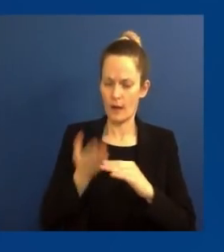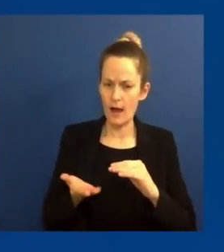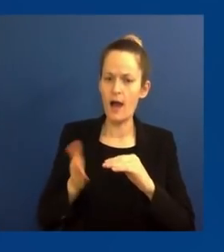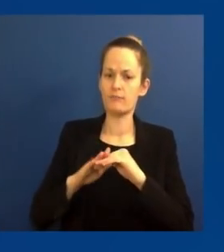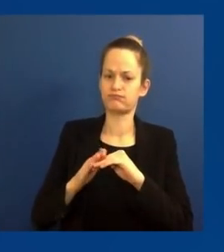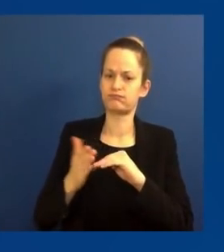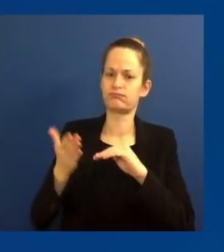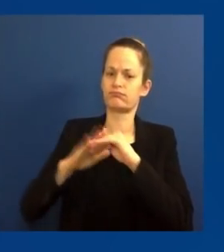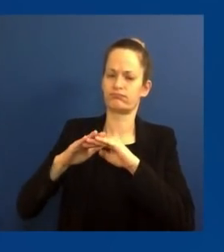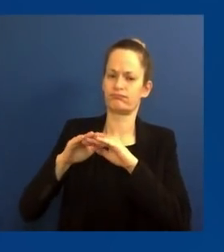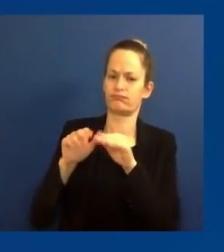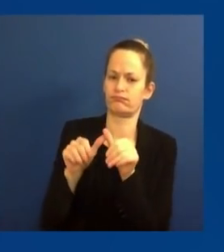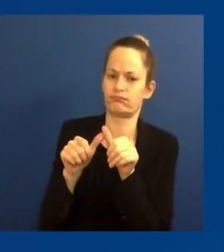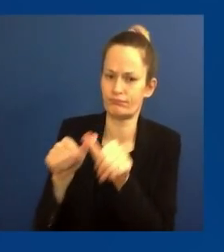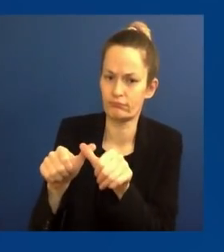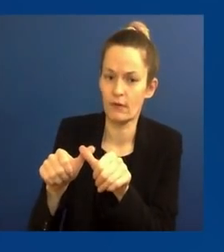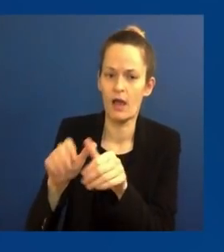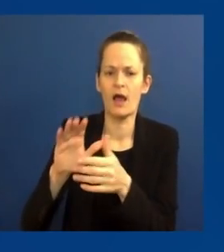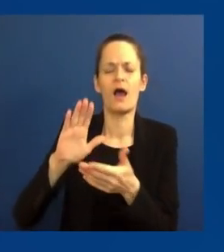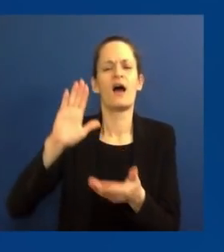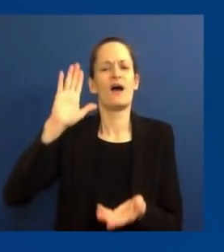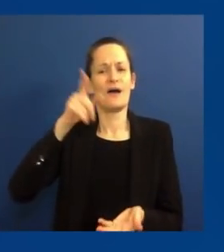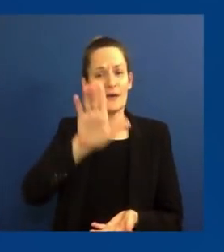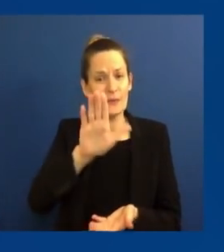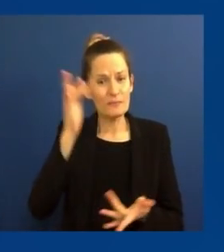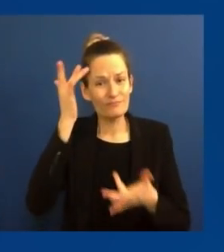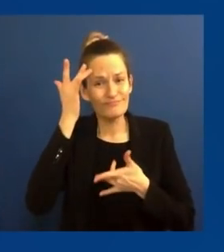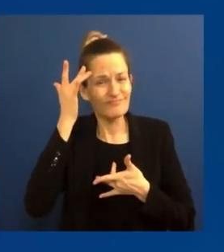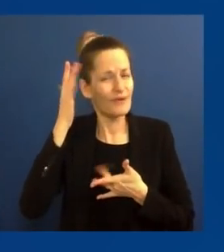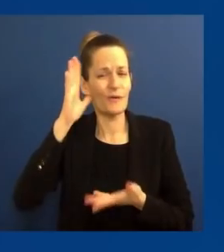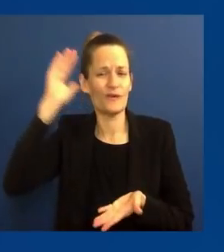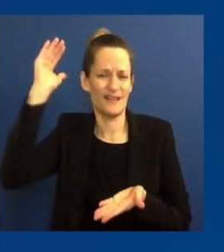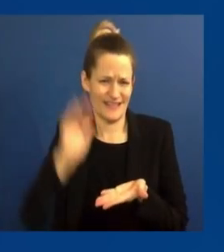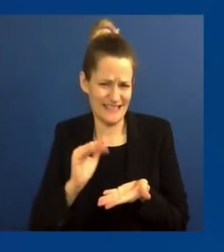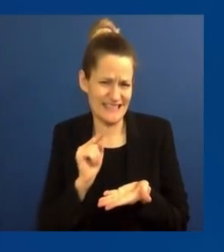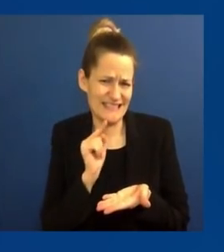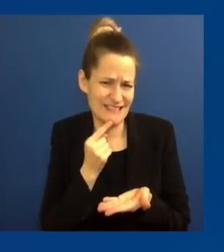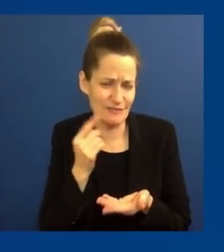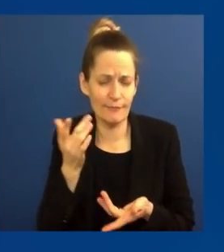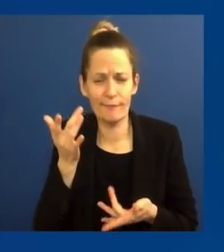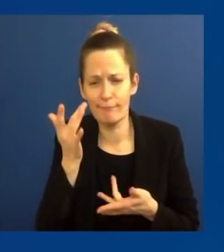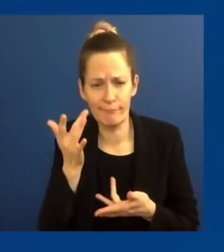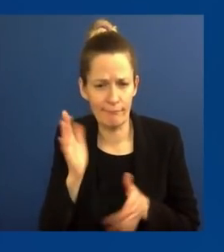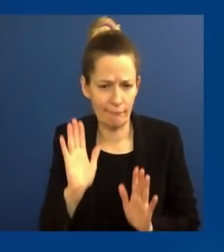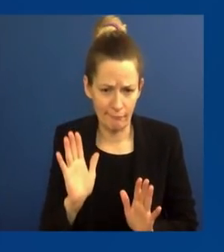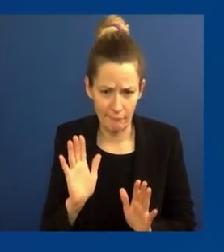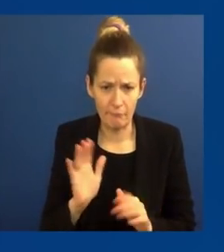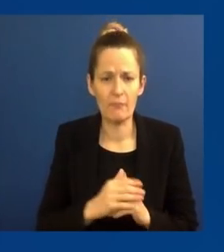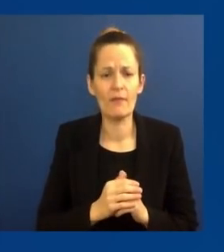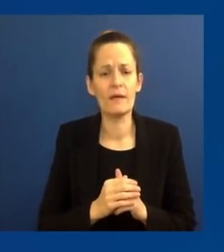hospital, and death. Therefore -- final slide -- the same message that Dr. Walensky gave you: